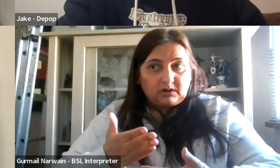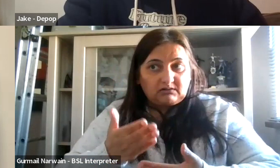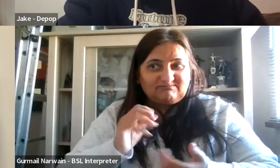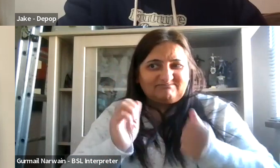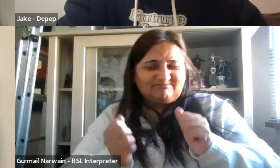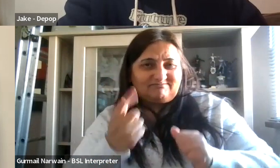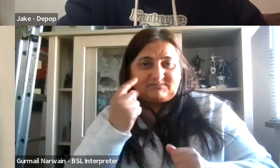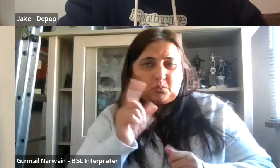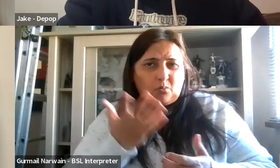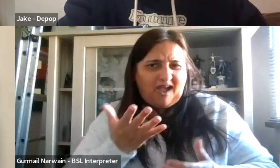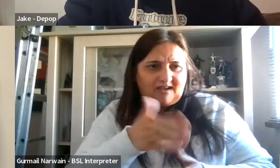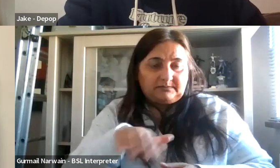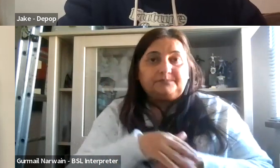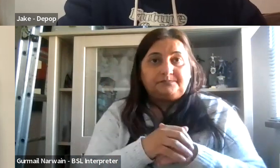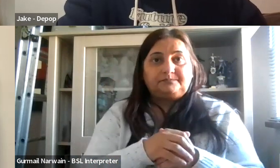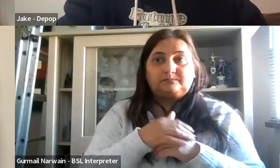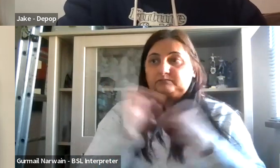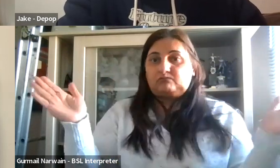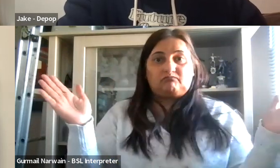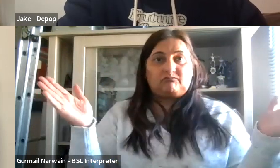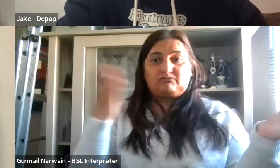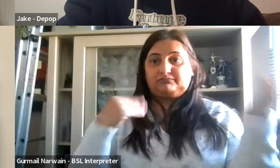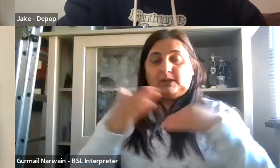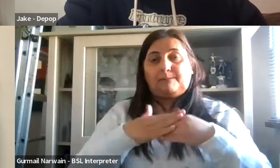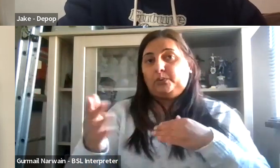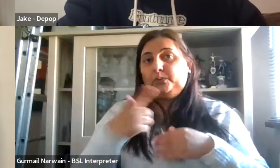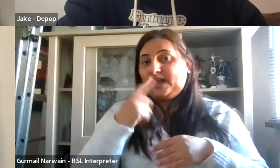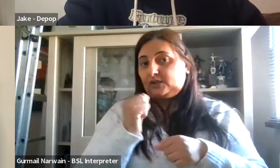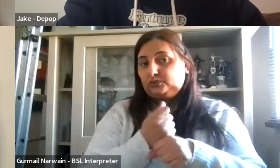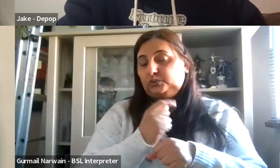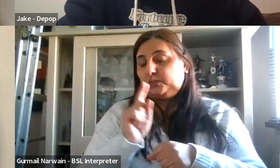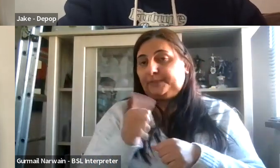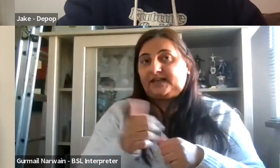And like I say we are looking for feedback and putting out surveys for the workplace environment to understand how it's going, where it can ajust. We are open to hearing about what we da do. always open to hearing more about what we could do and then there's loads of other things